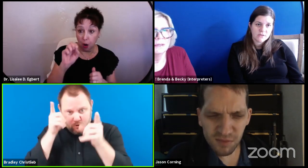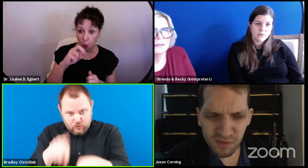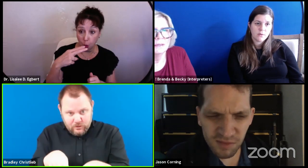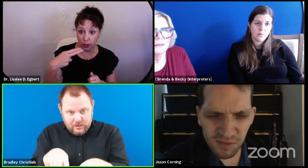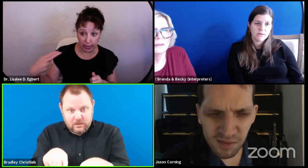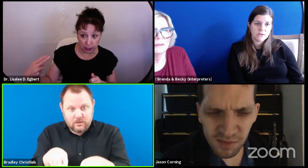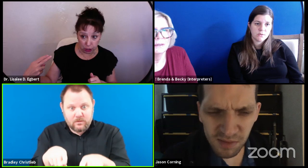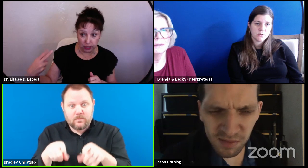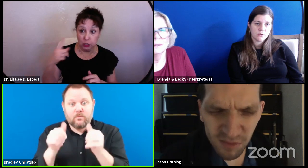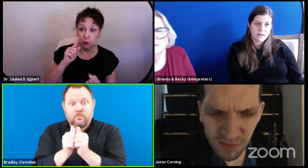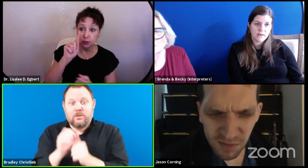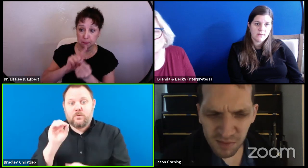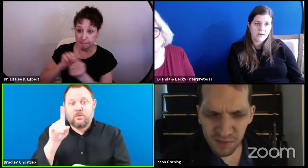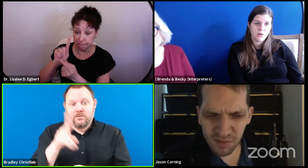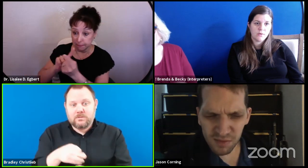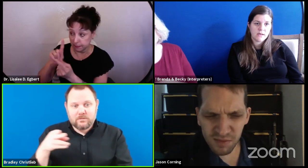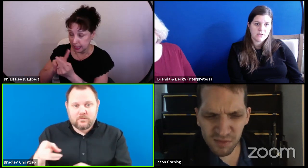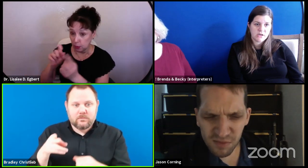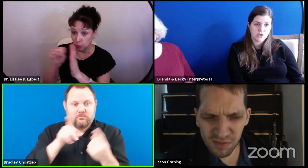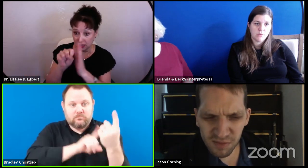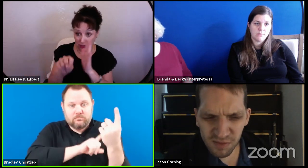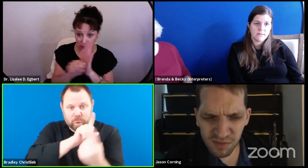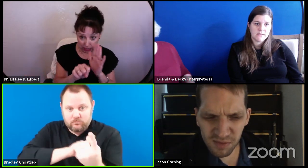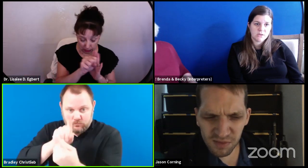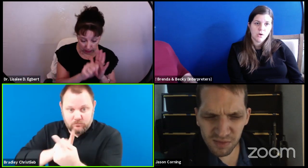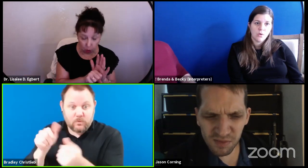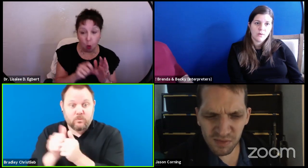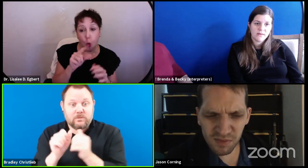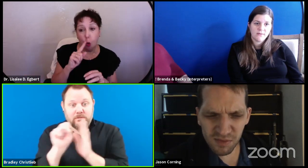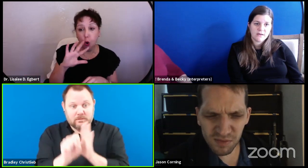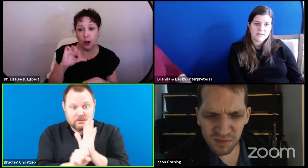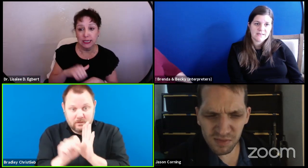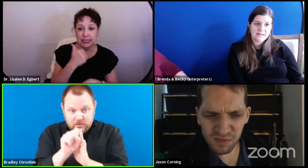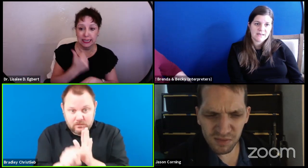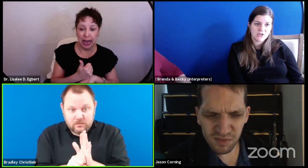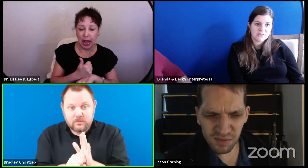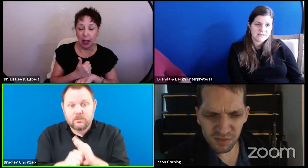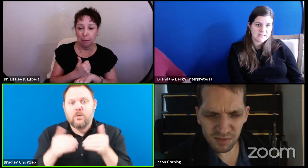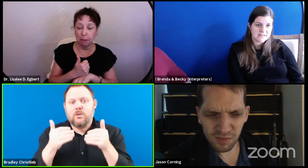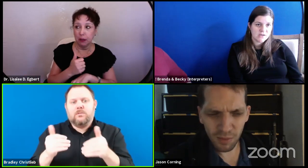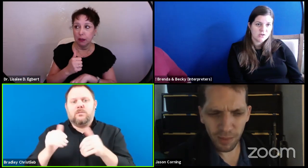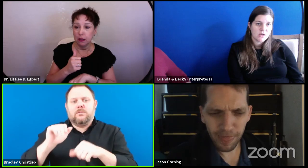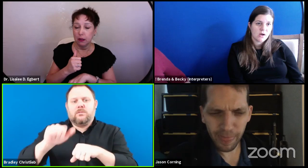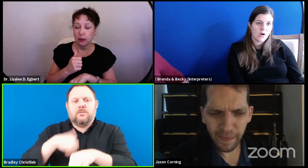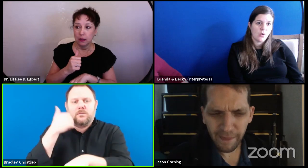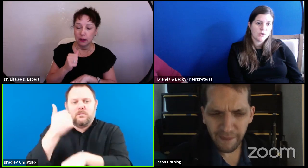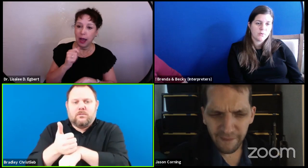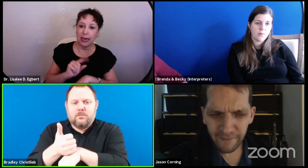Do we want to agree that ODHH will meet with the various state agencies, or do we want